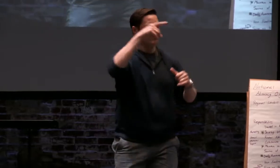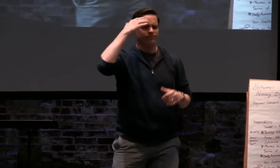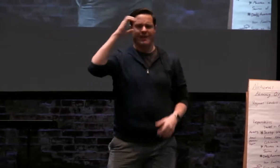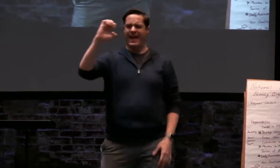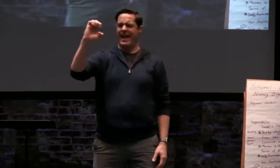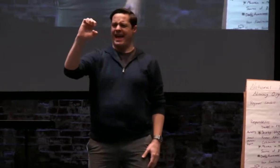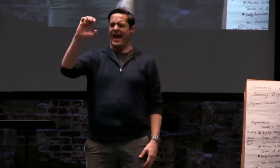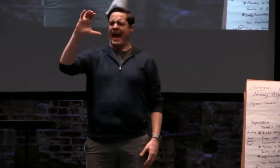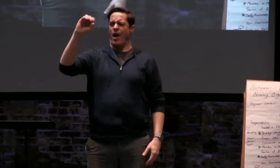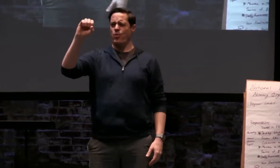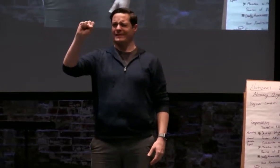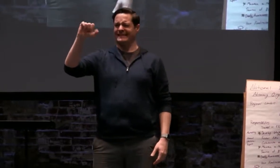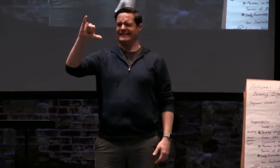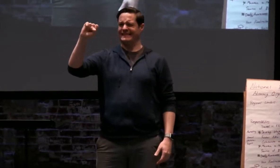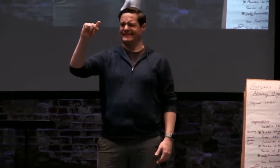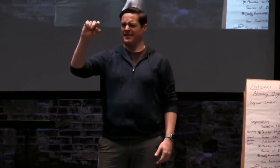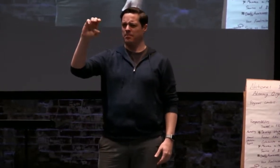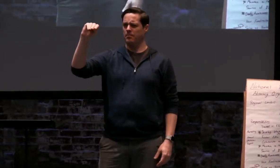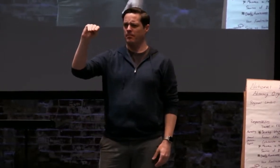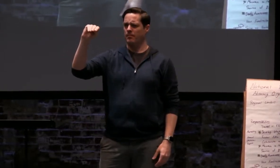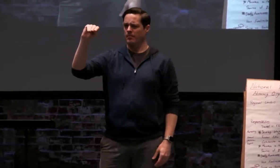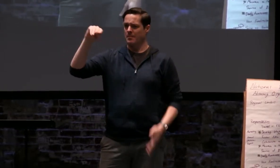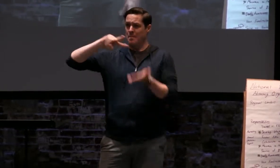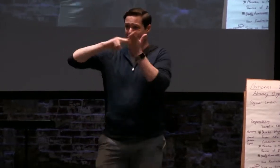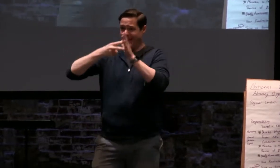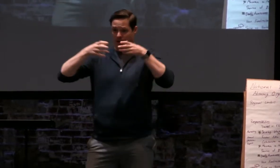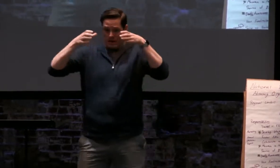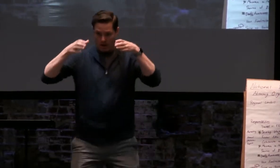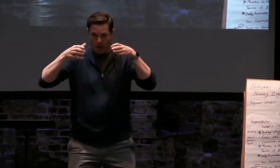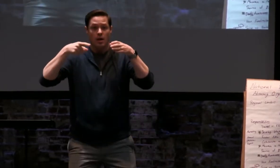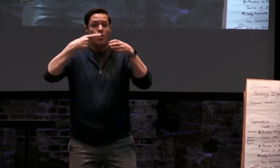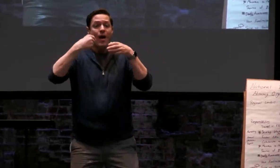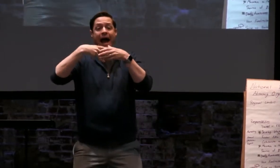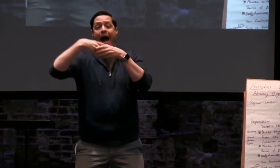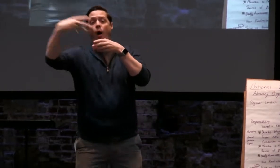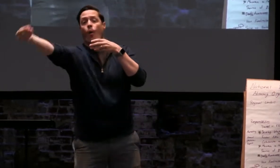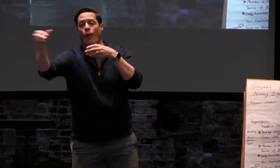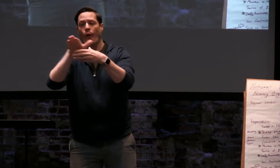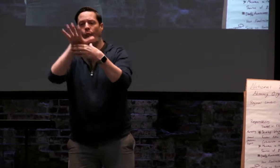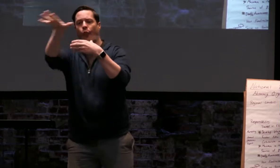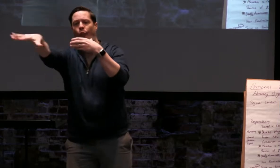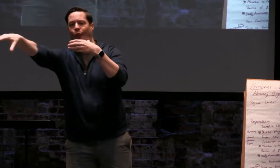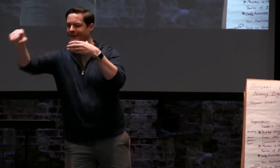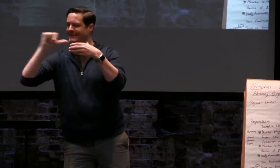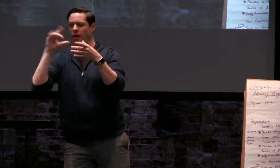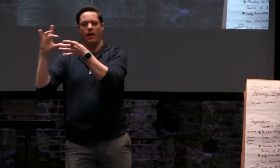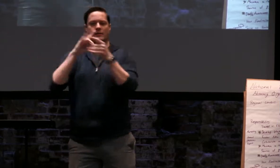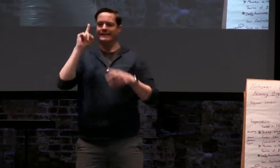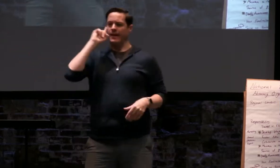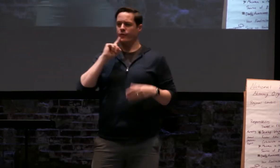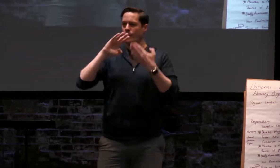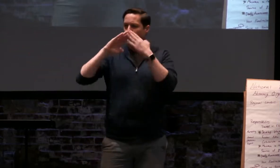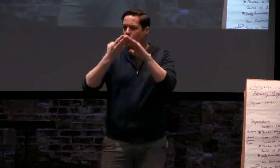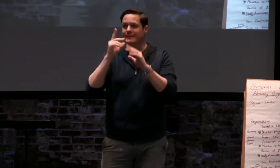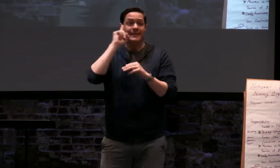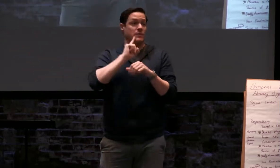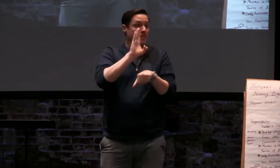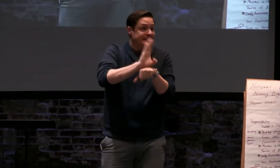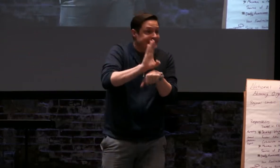[Male Interpreter] Alright, so now that you know about the ecosystem, right? So we're talking about an ecosystem in outside, it doesn't really pertain to that.